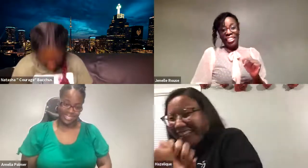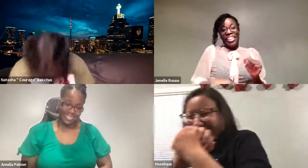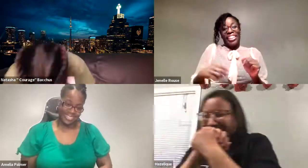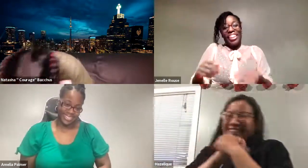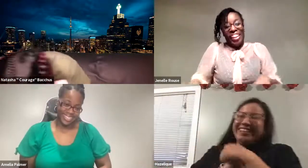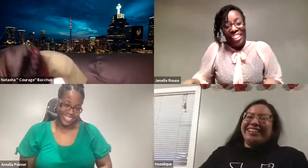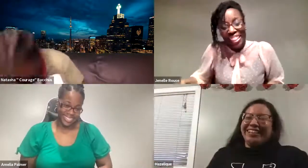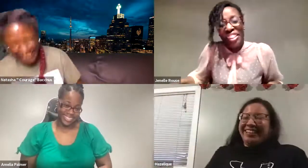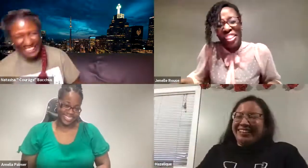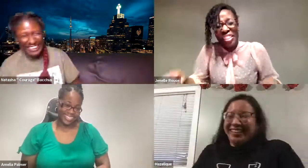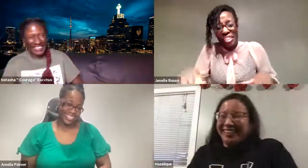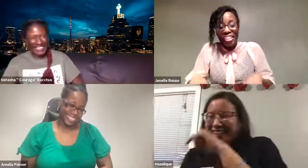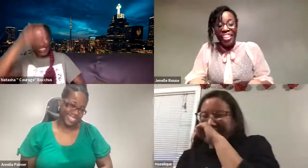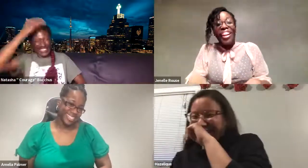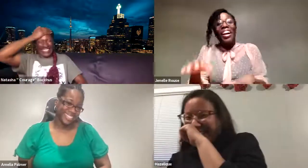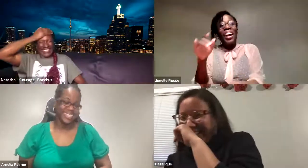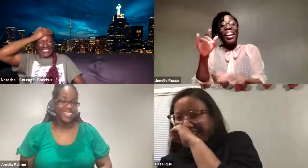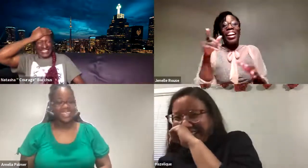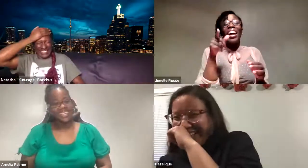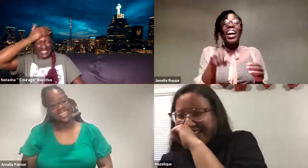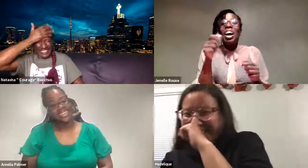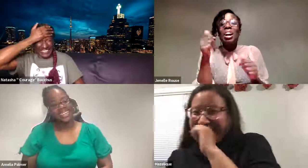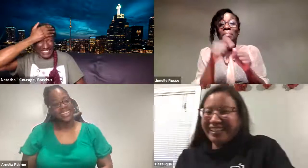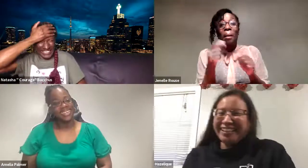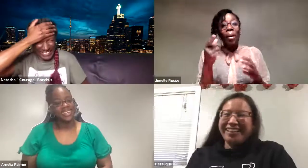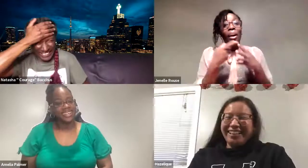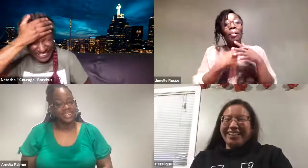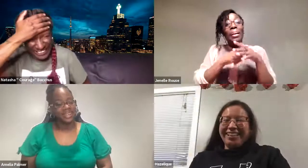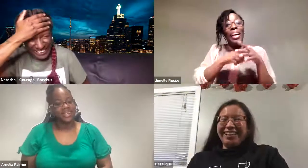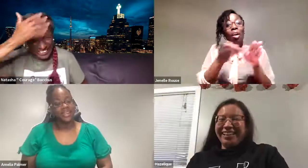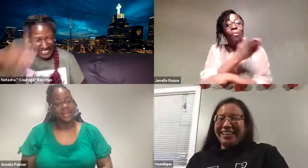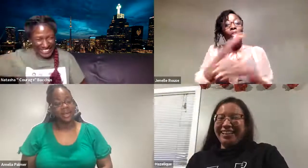looking at each other like who wants to go first! - okay jenelle, i'll go says jenelle,